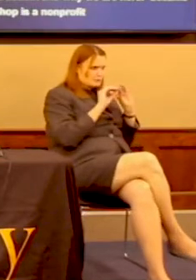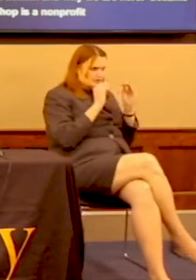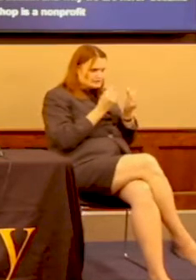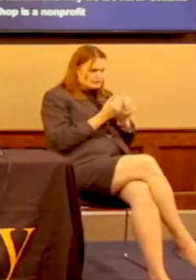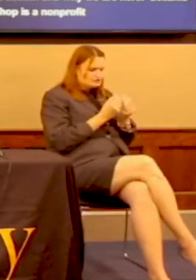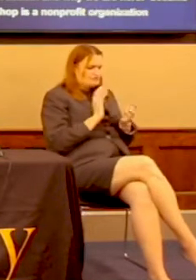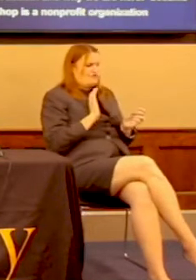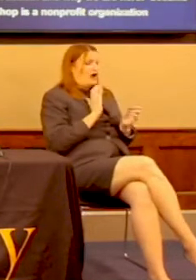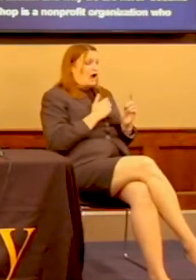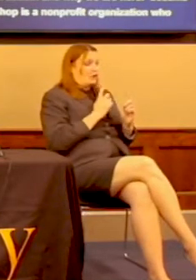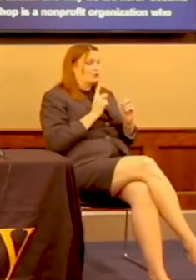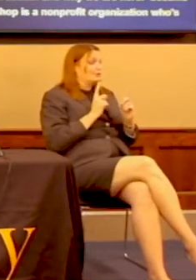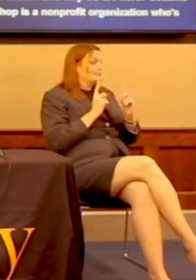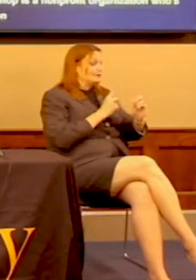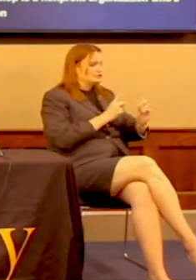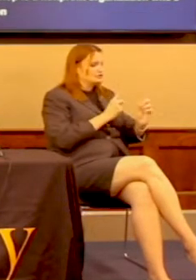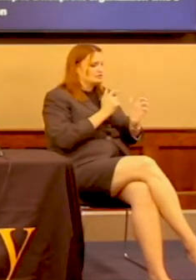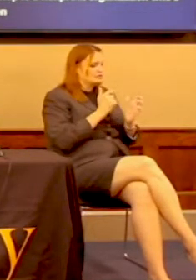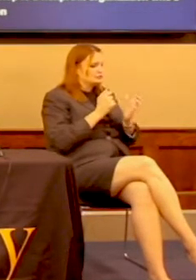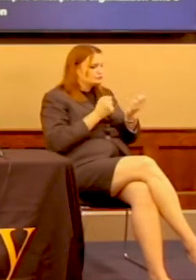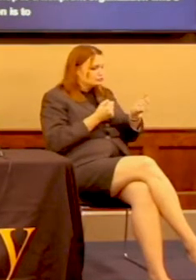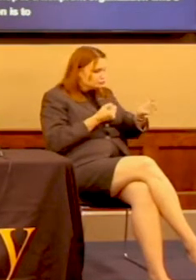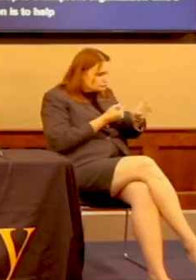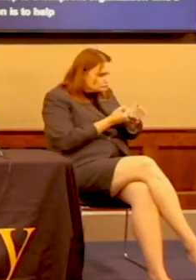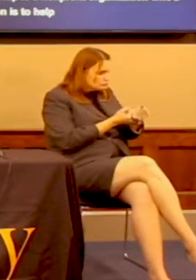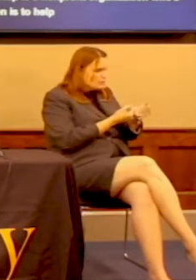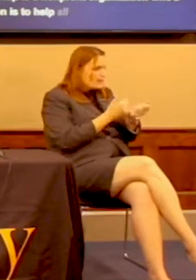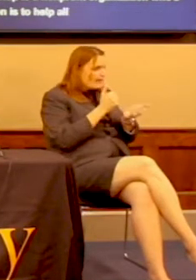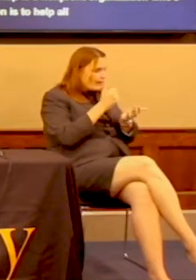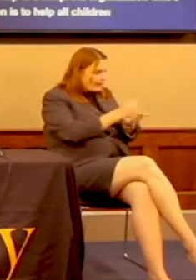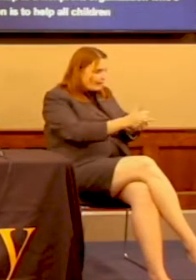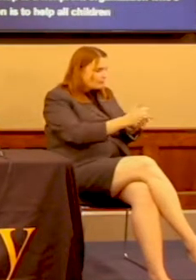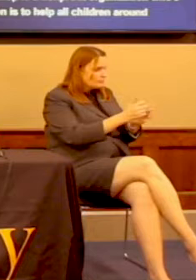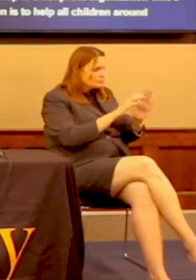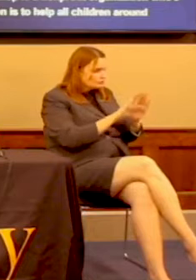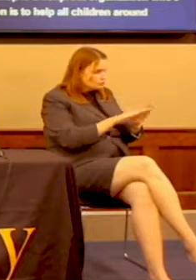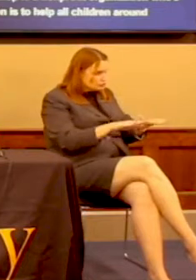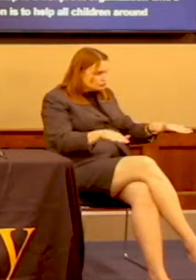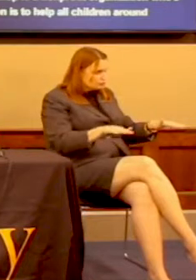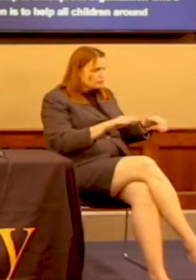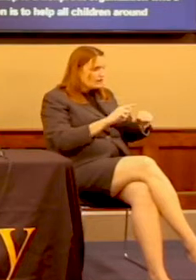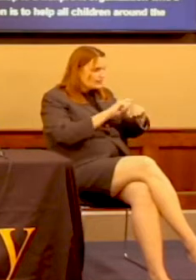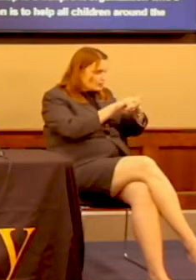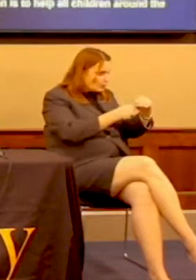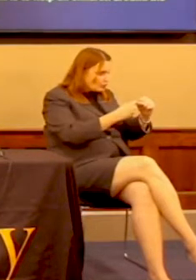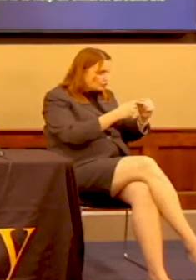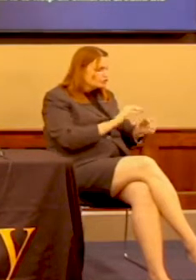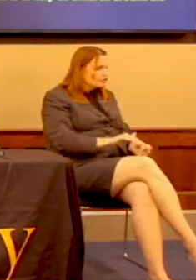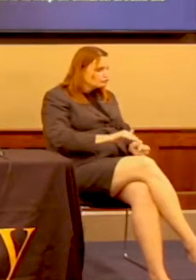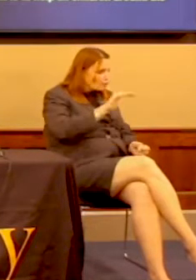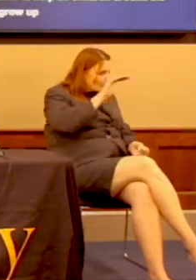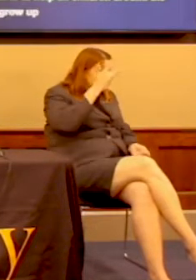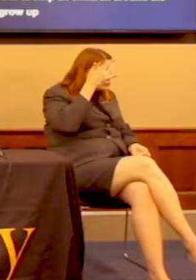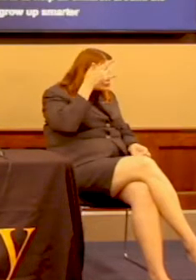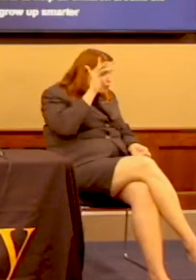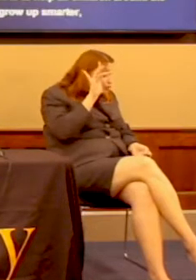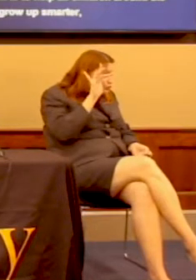to help all children around the world